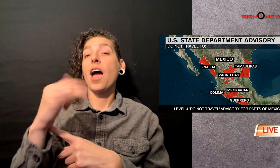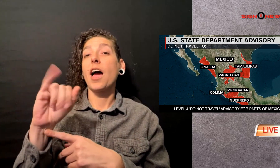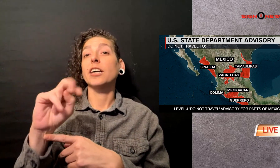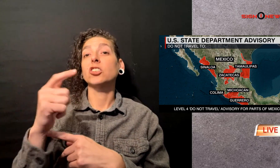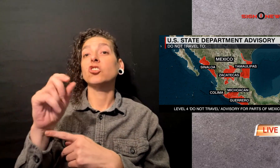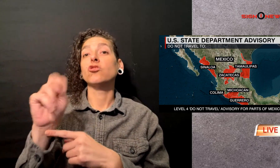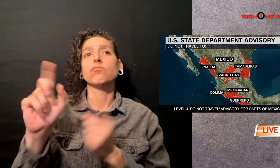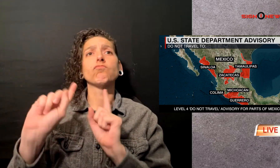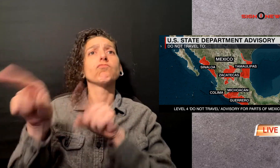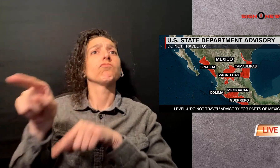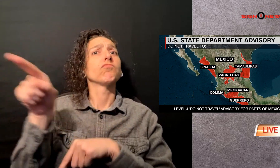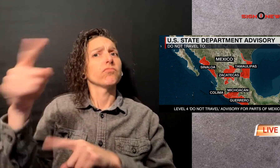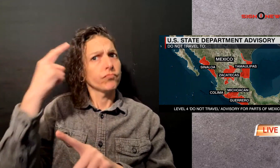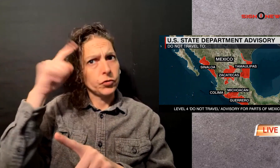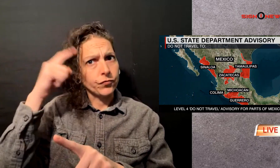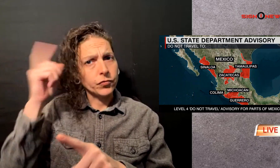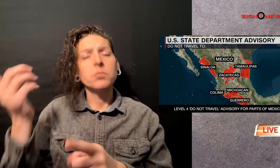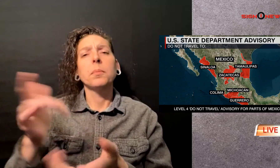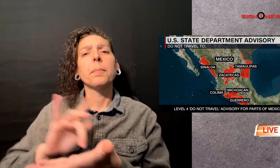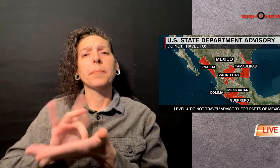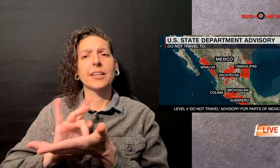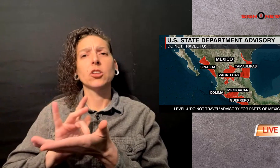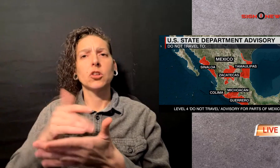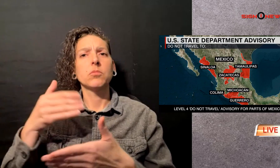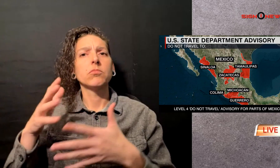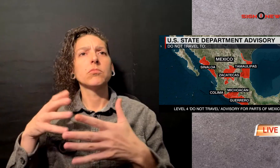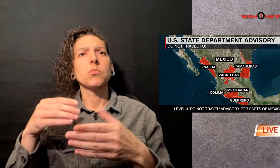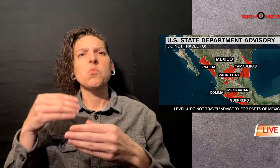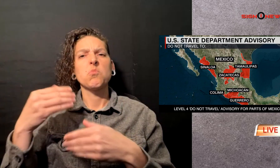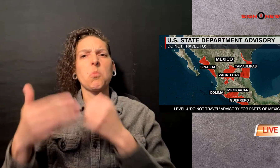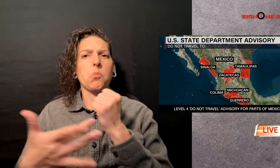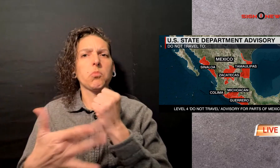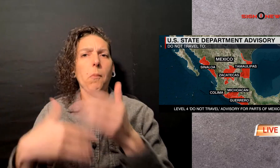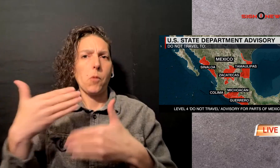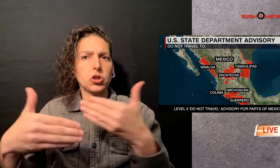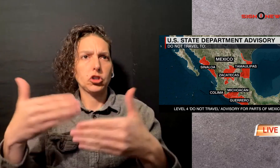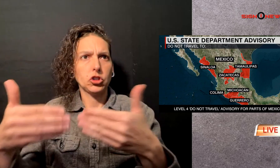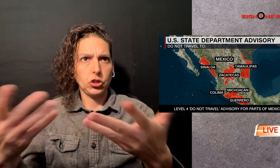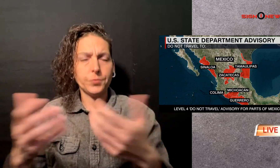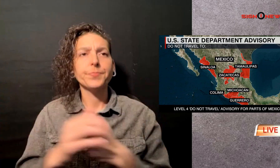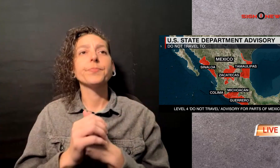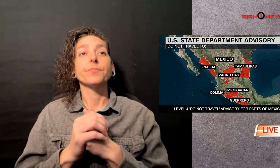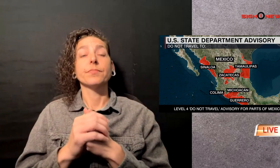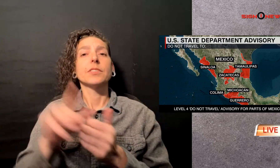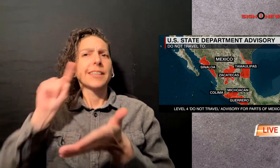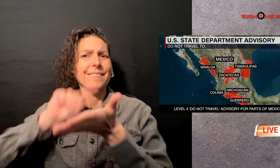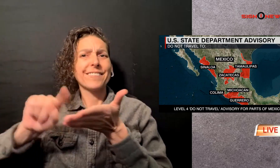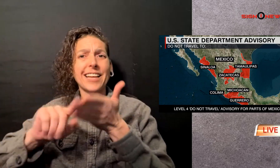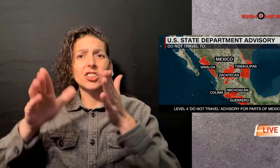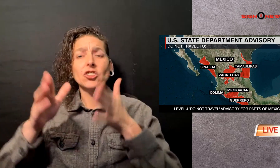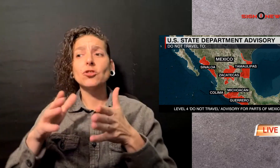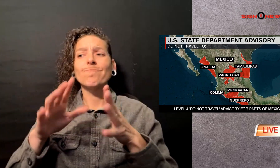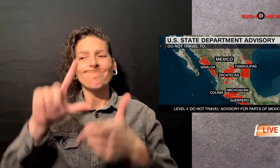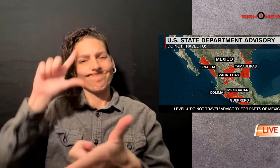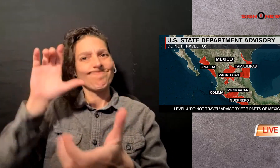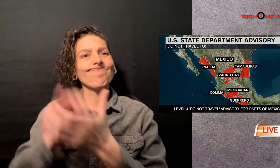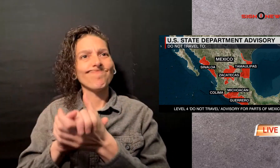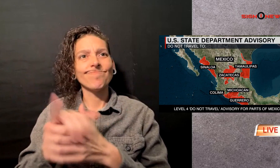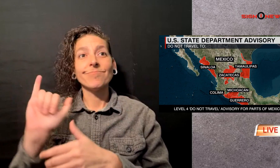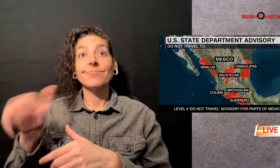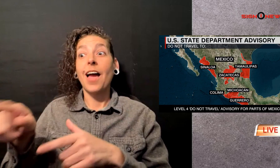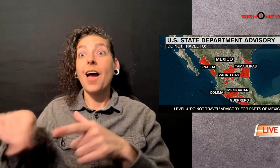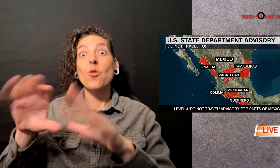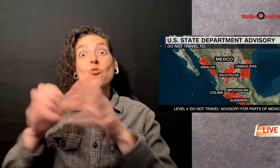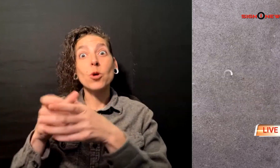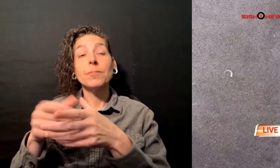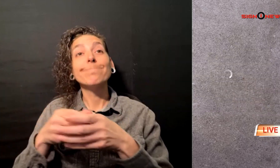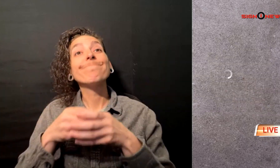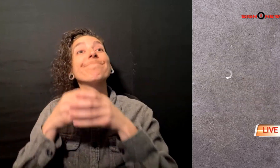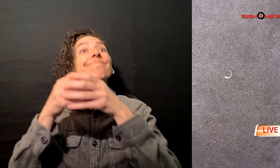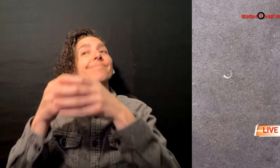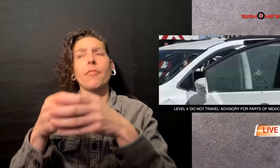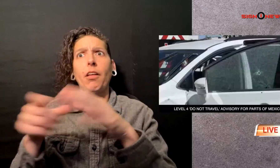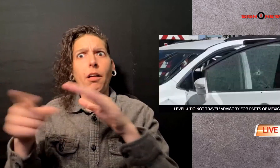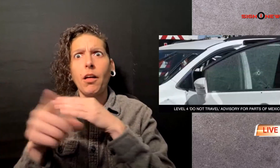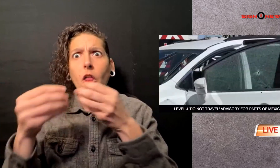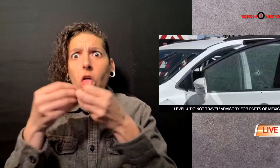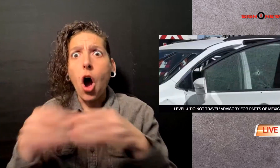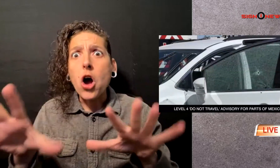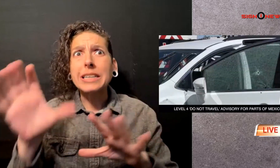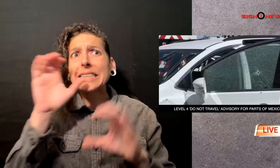for a medical procedure investigators believe the group got lost trying to locate the medical clinic